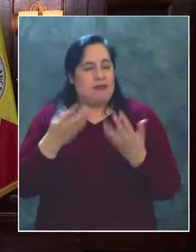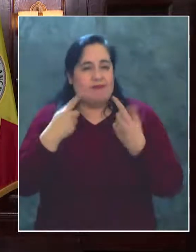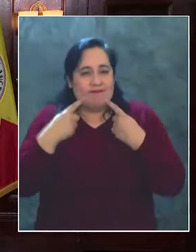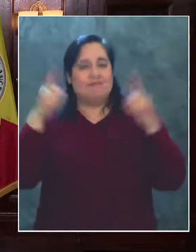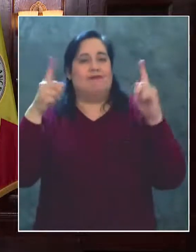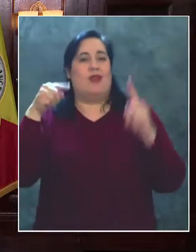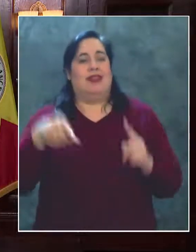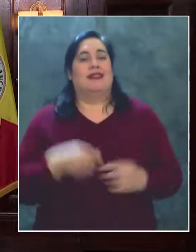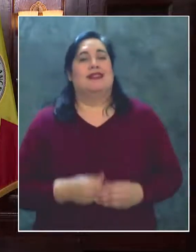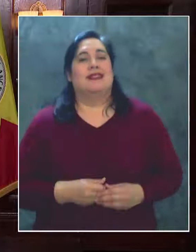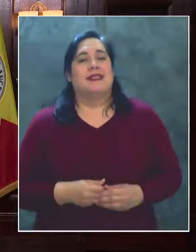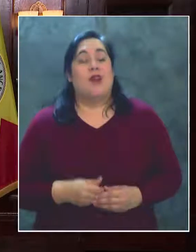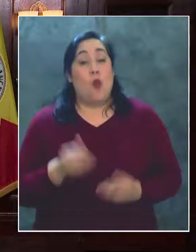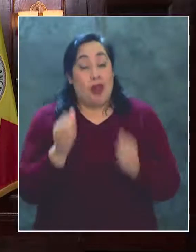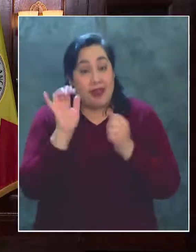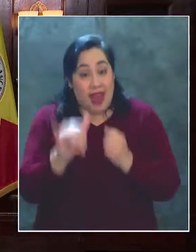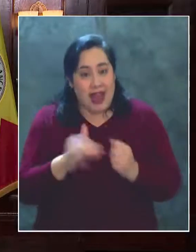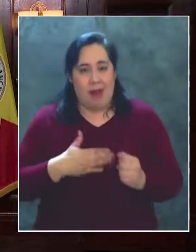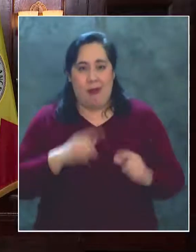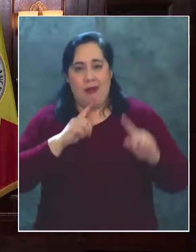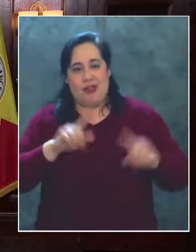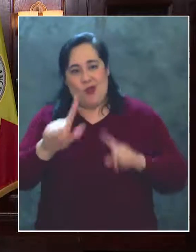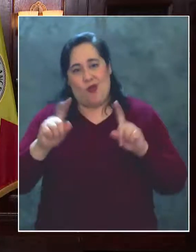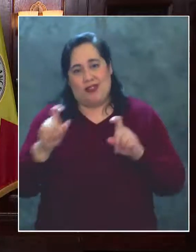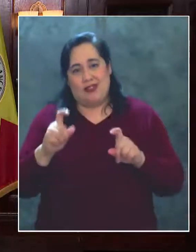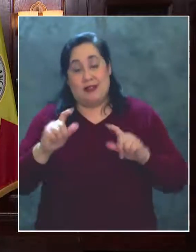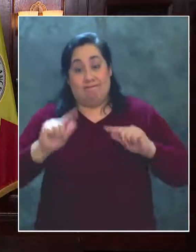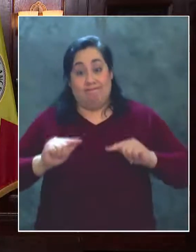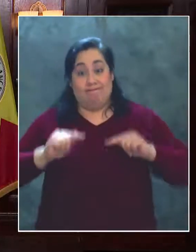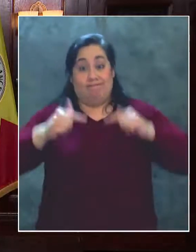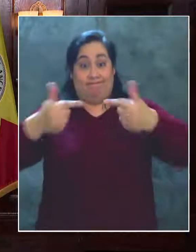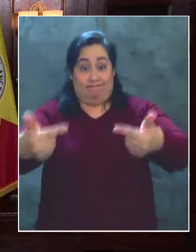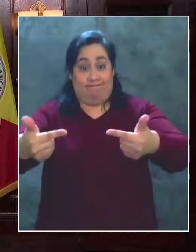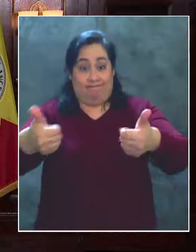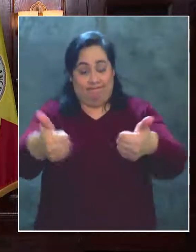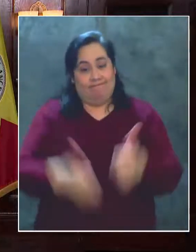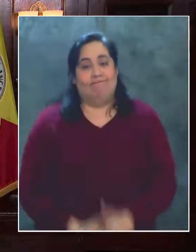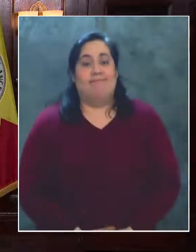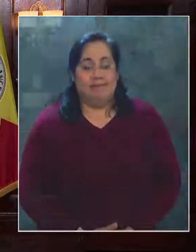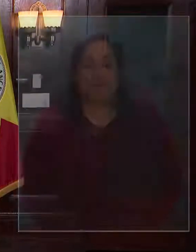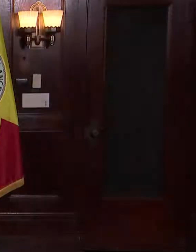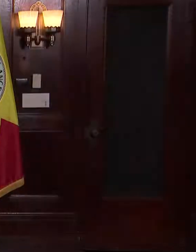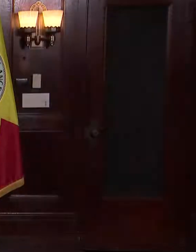AND WITH THAT, I'M HAPPY TO ANSWER QUESTIONS. THANK YOU, AND OUR FIRST